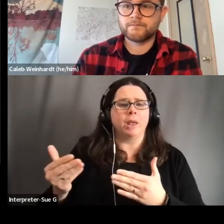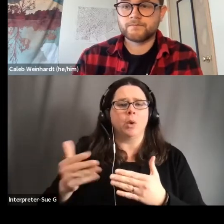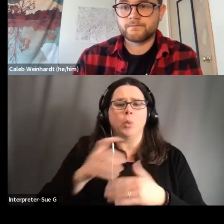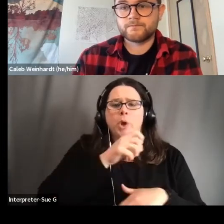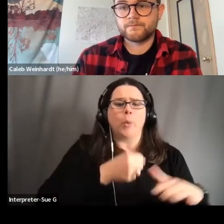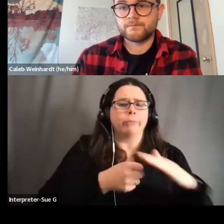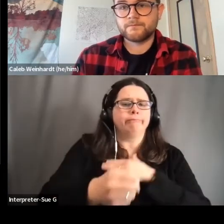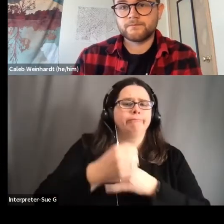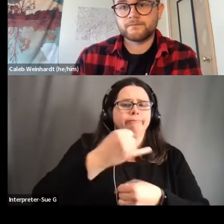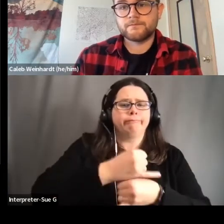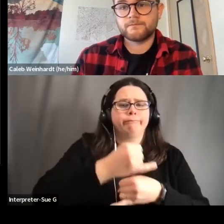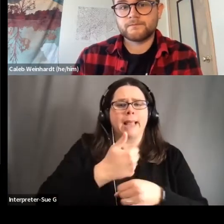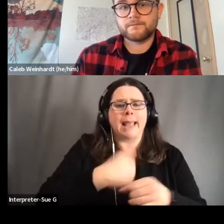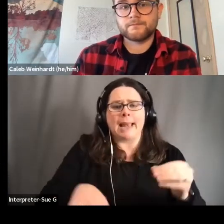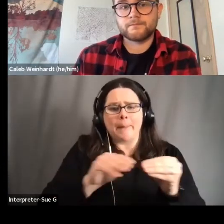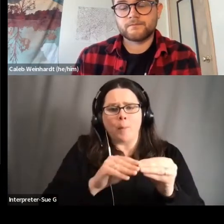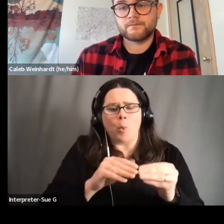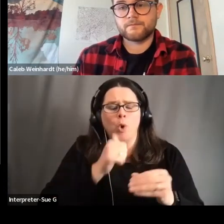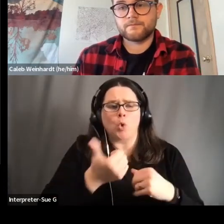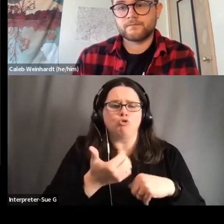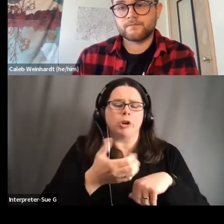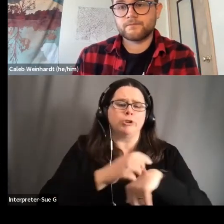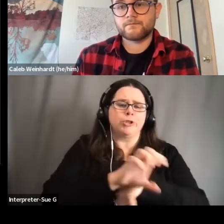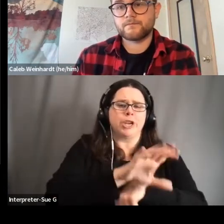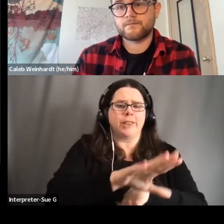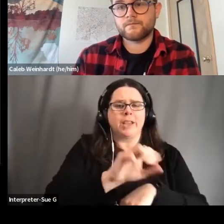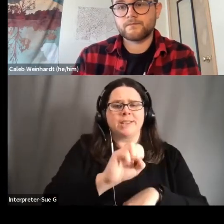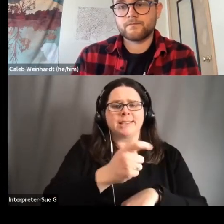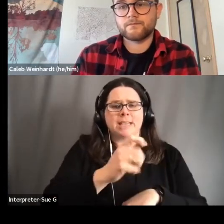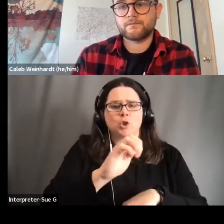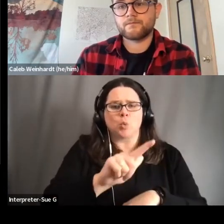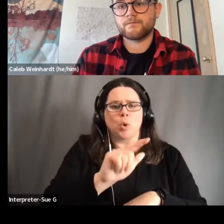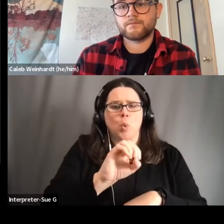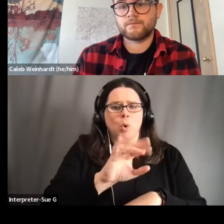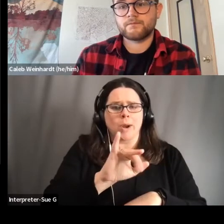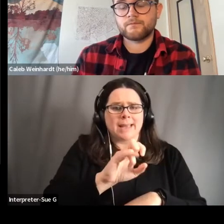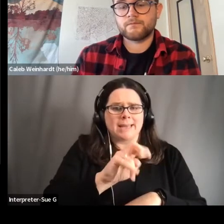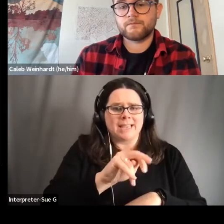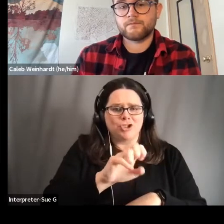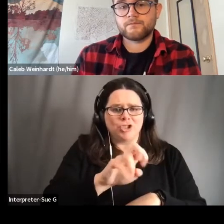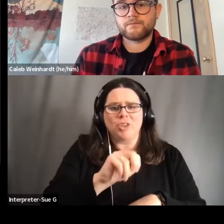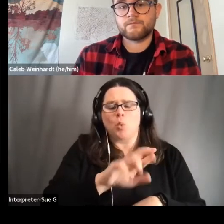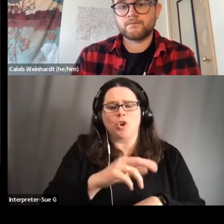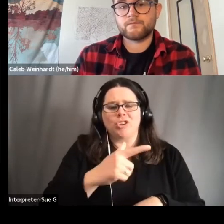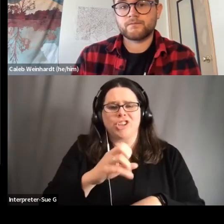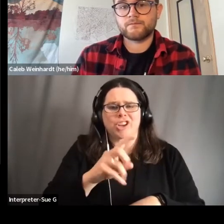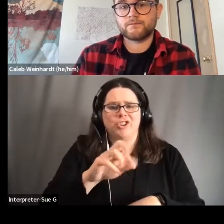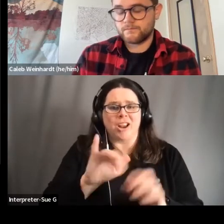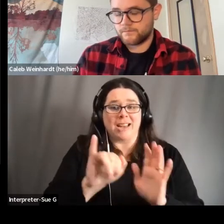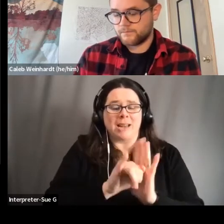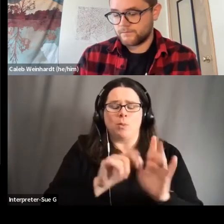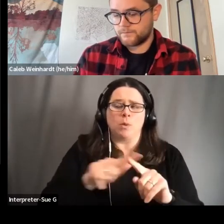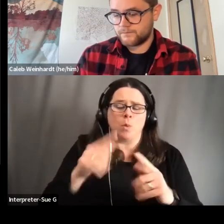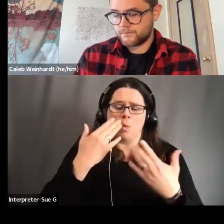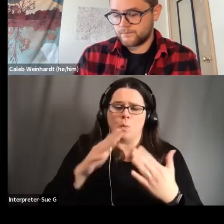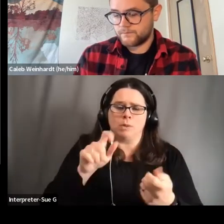we don't try to change someone's sexual orientation or gender identity. We don't know the exact number of trans folks